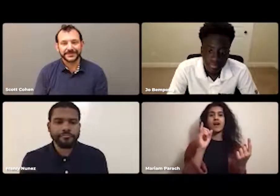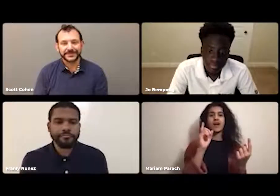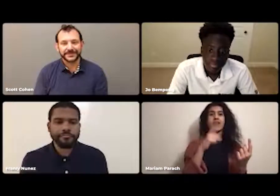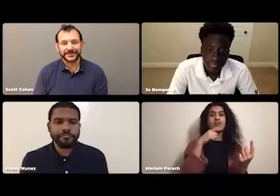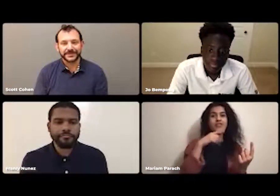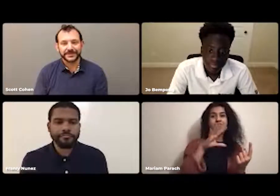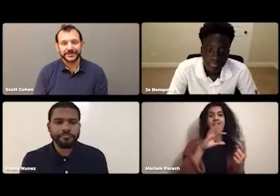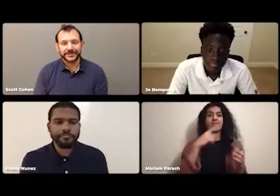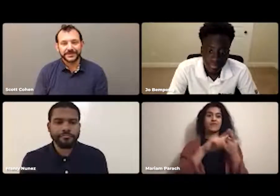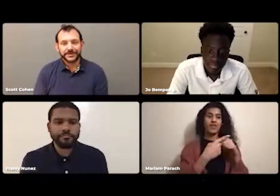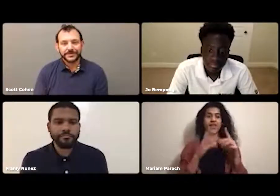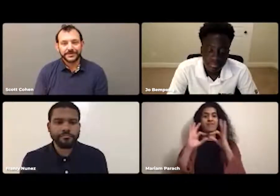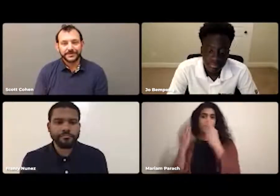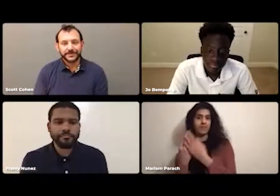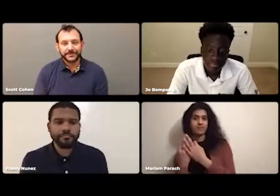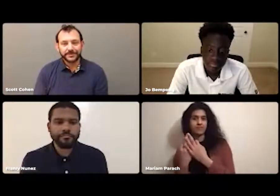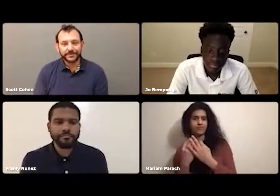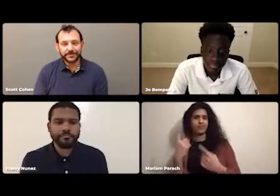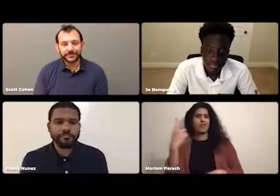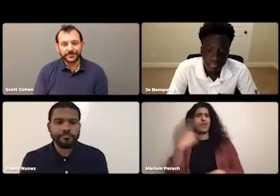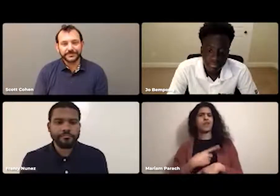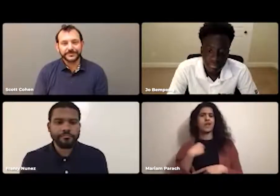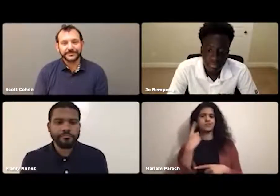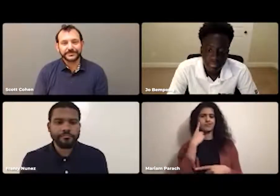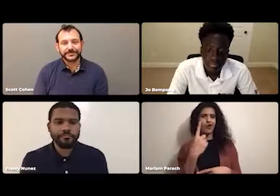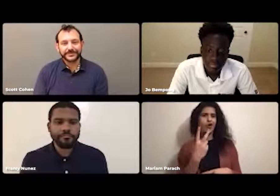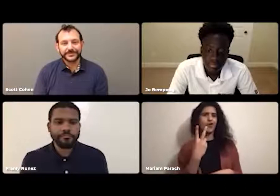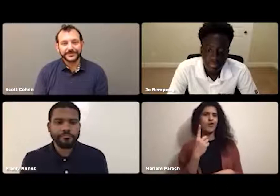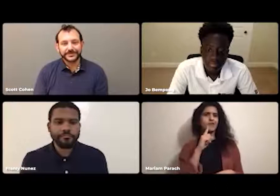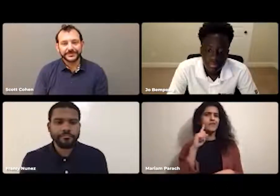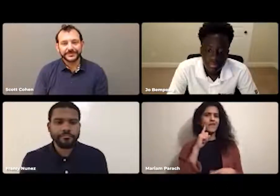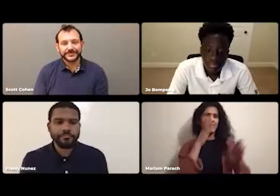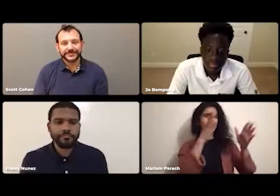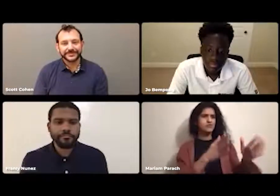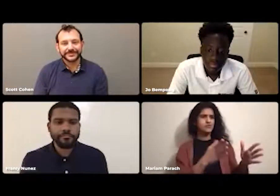I grew up oral, speaking, with friends and family.